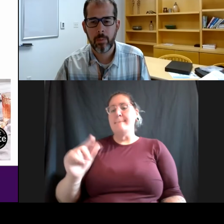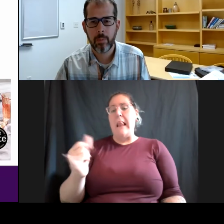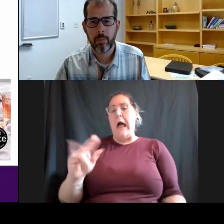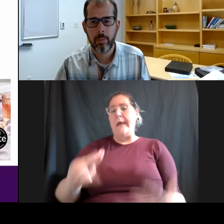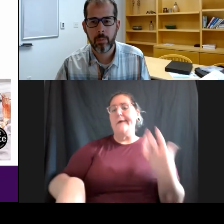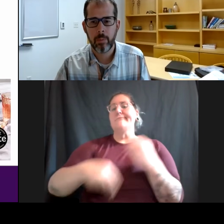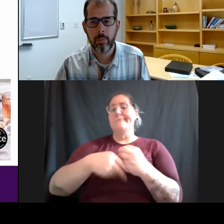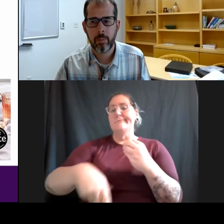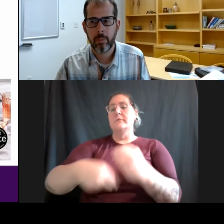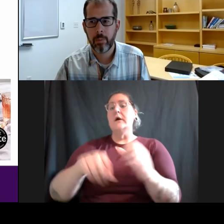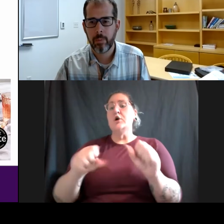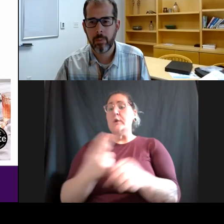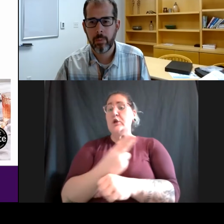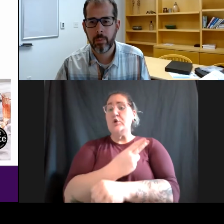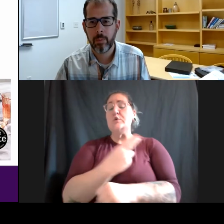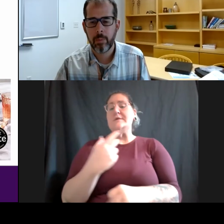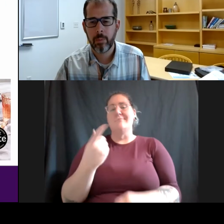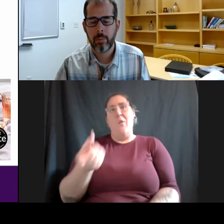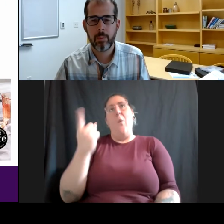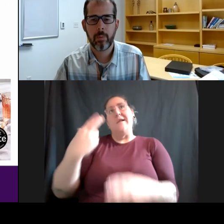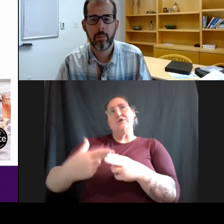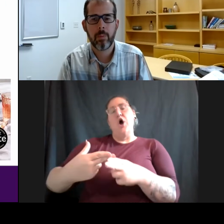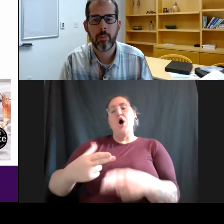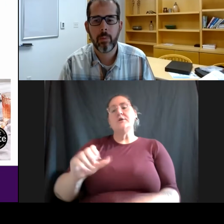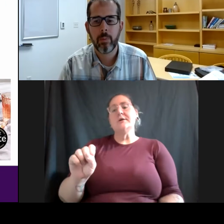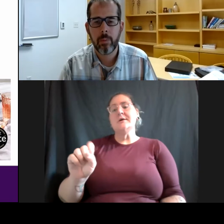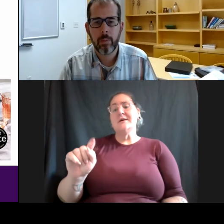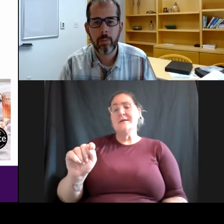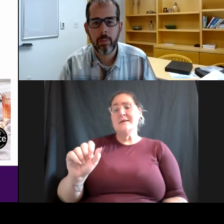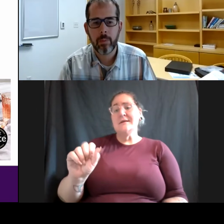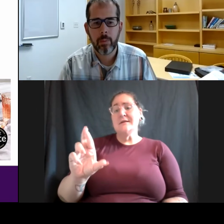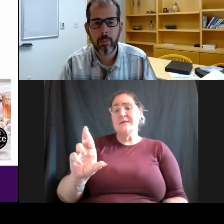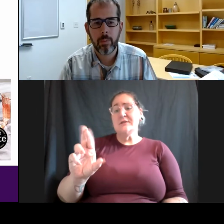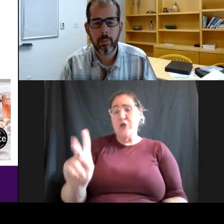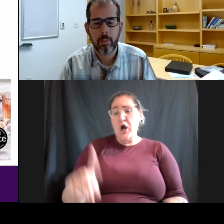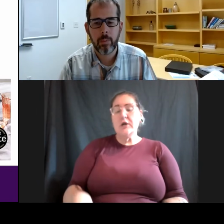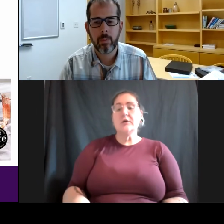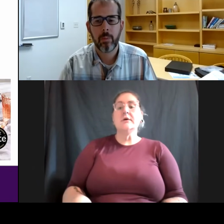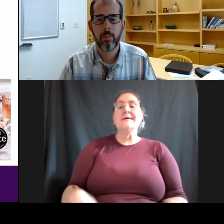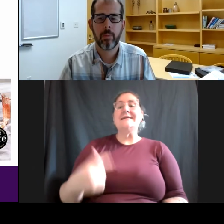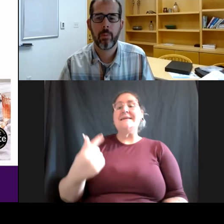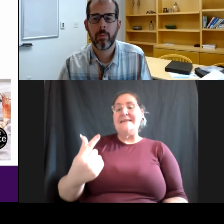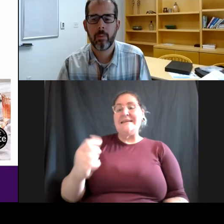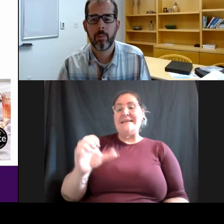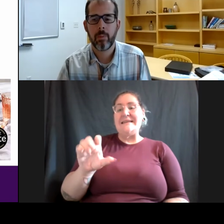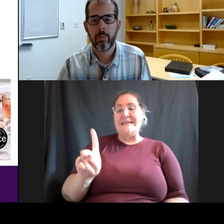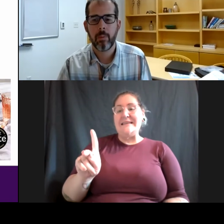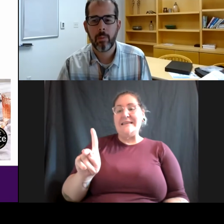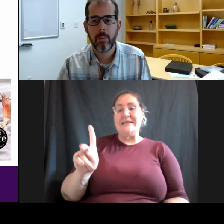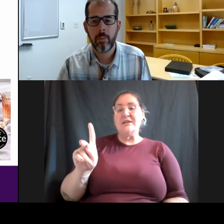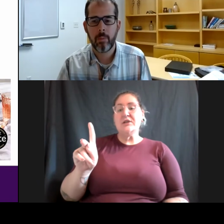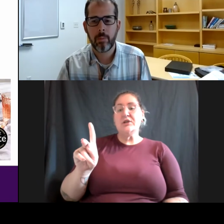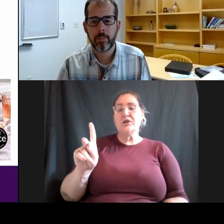is a good one. Deque has a plug-in as well that works with Figma, there are a few other